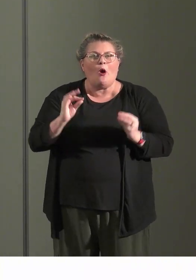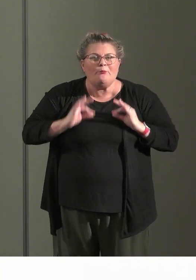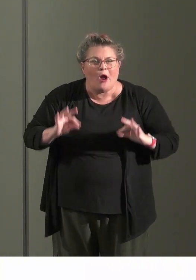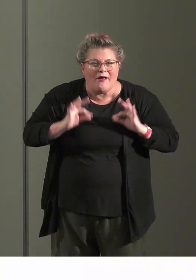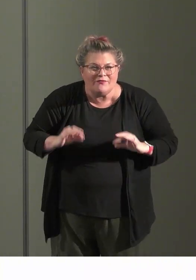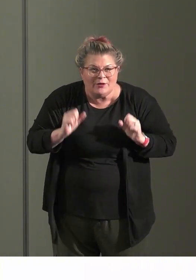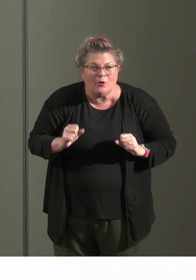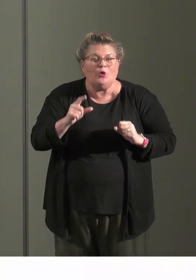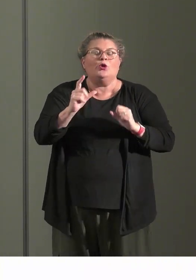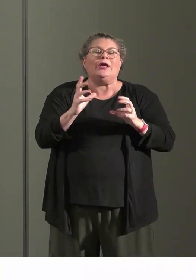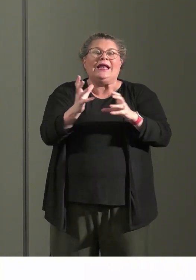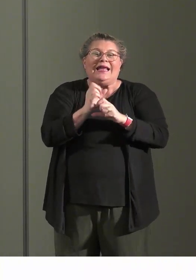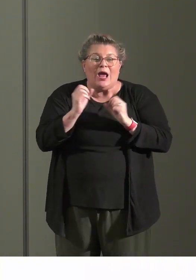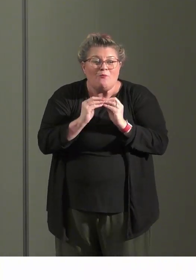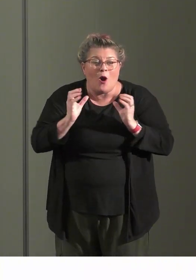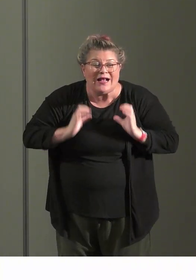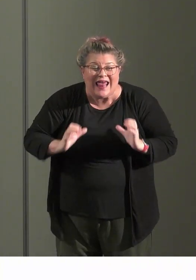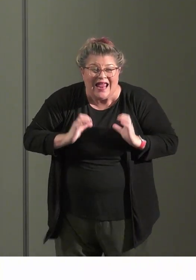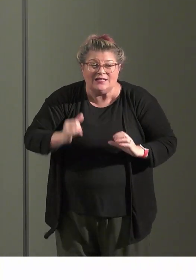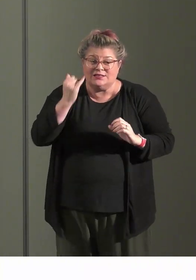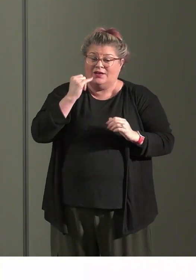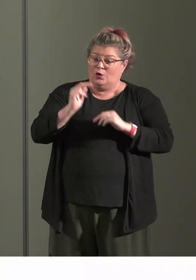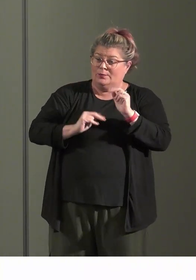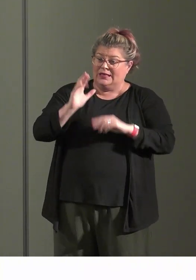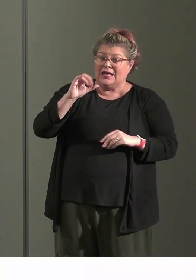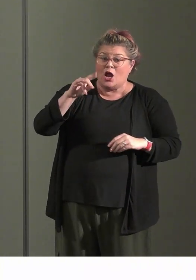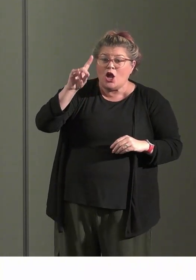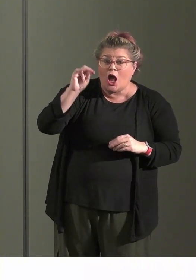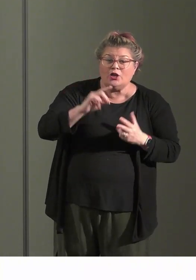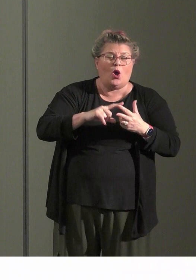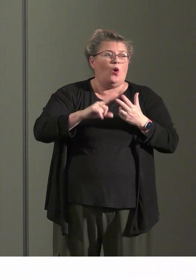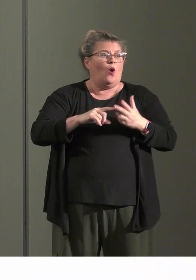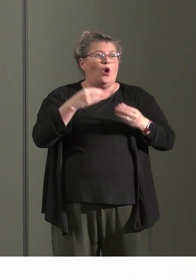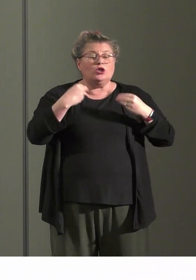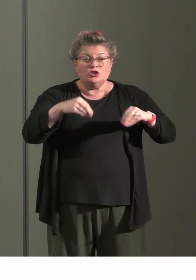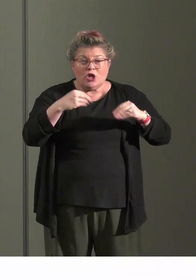clients. Whether it is condo you are building or shopping mall you want to get people into it,